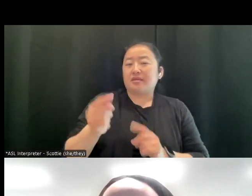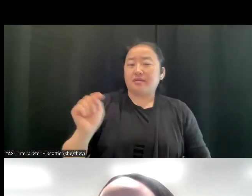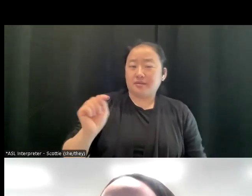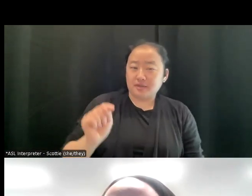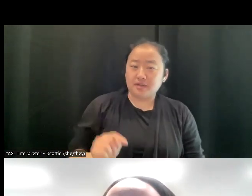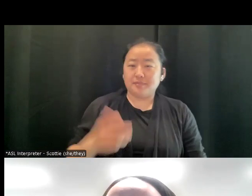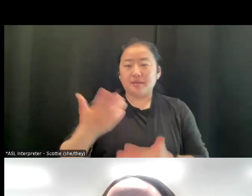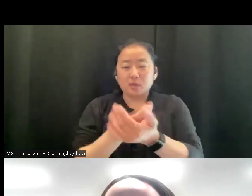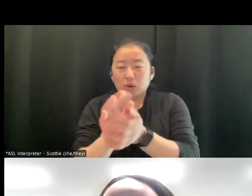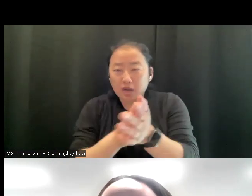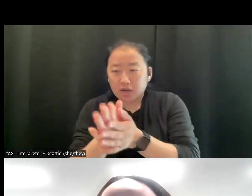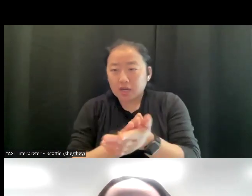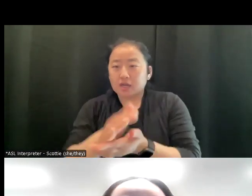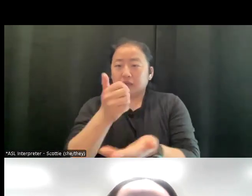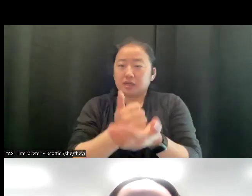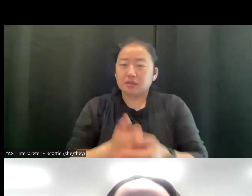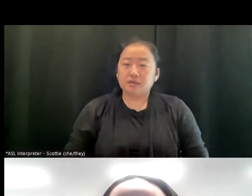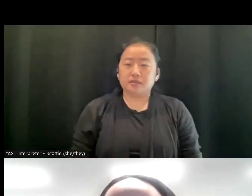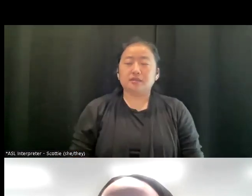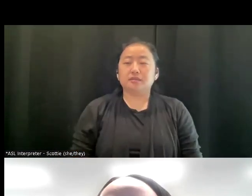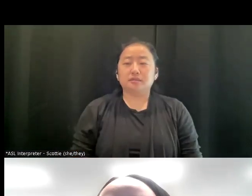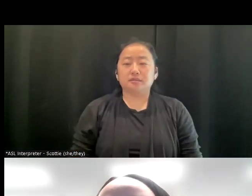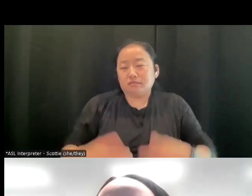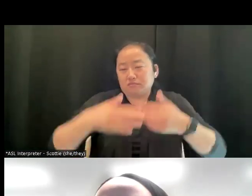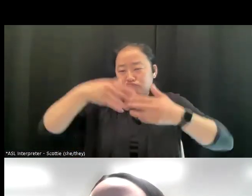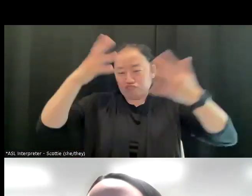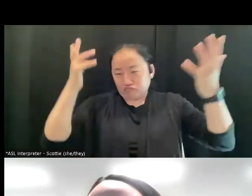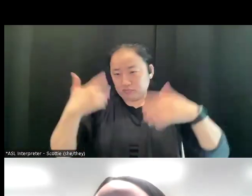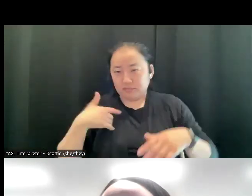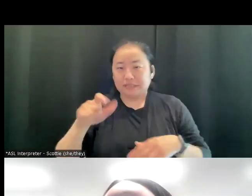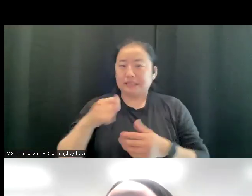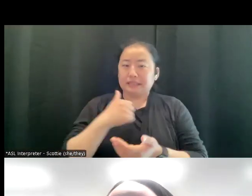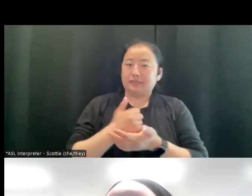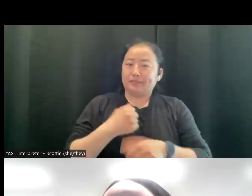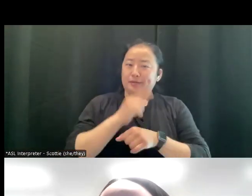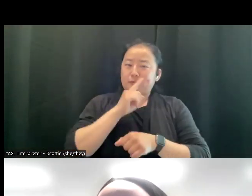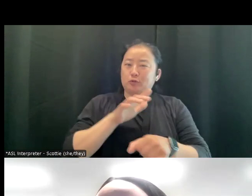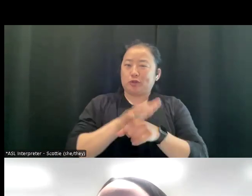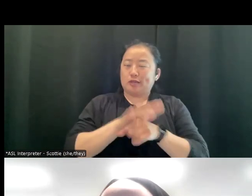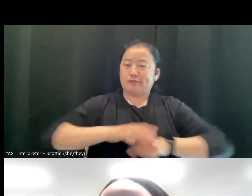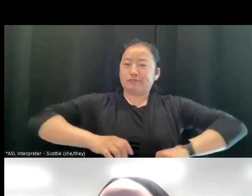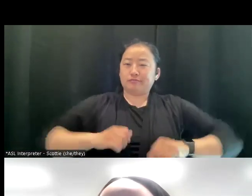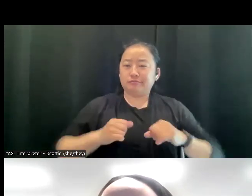their hands or whatever it happens to be, making sure there's enough space for them to be able to